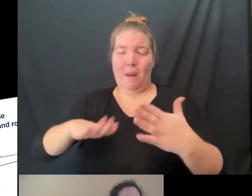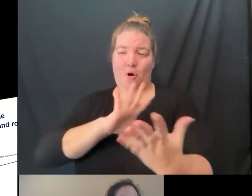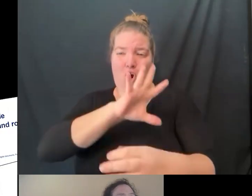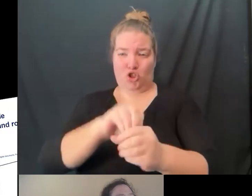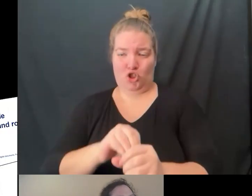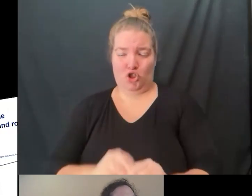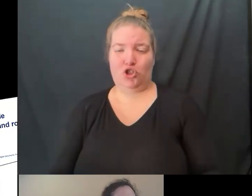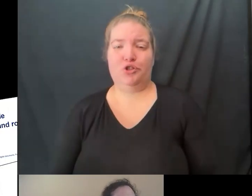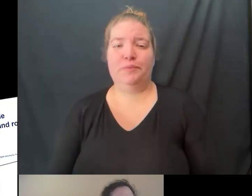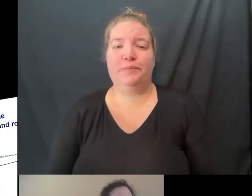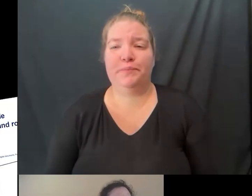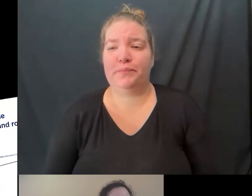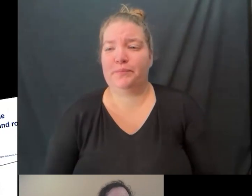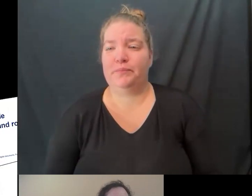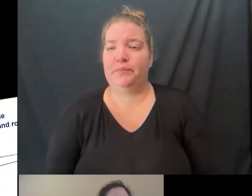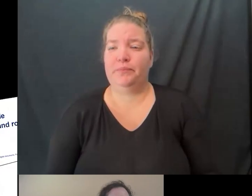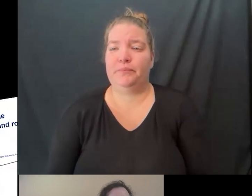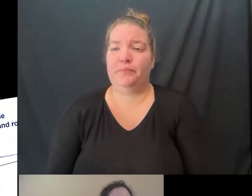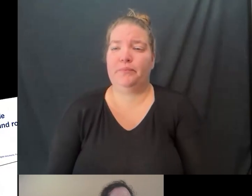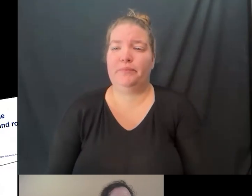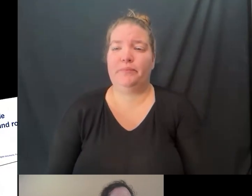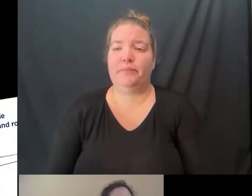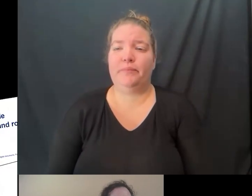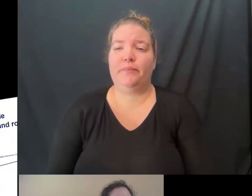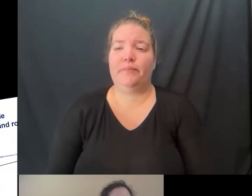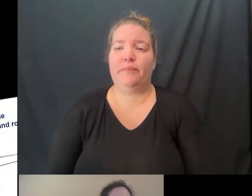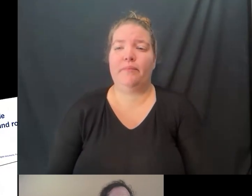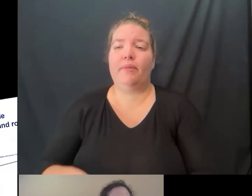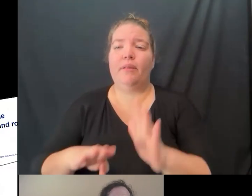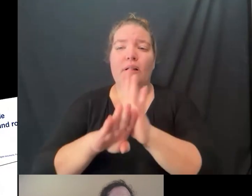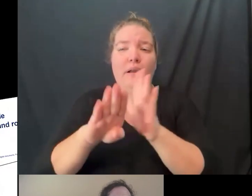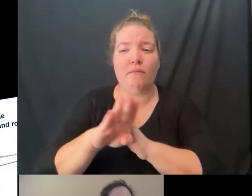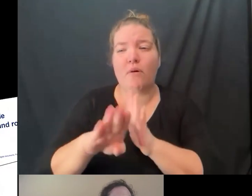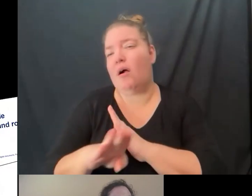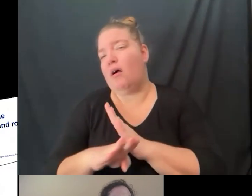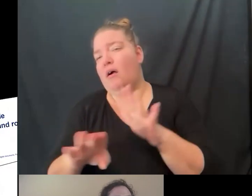And what I mean by that is, if you wait till the product is